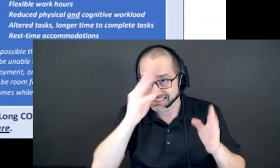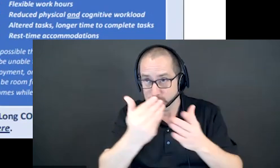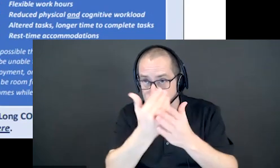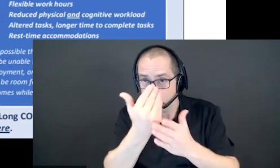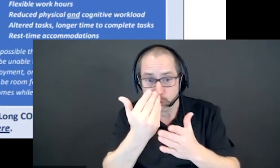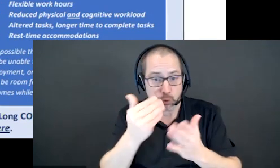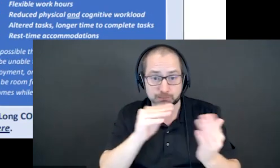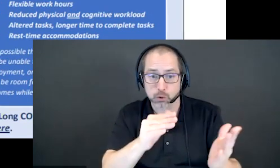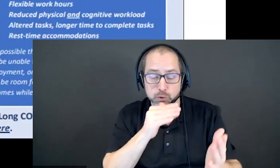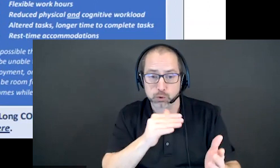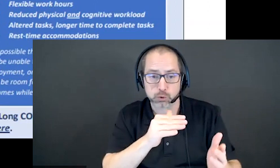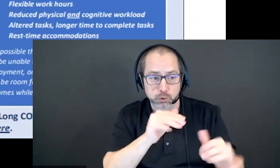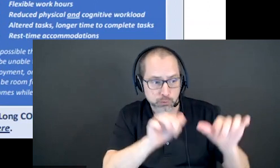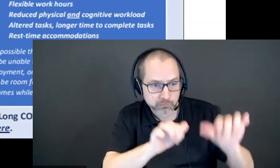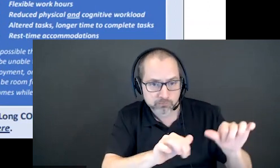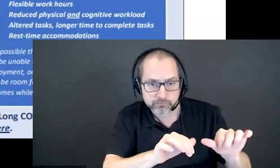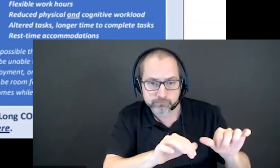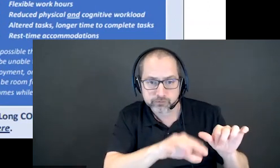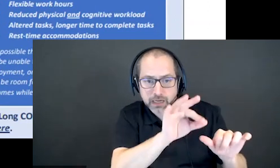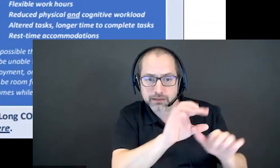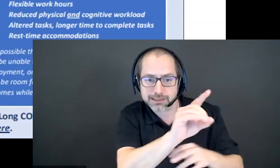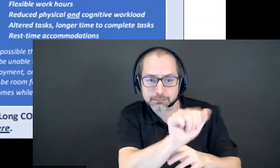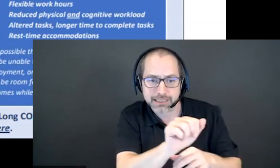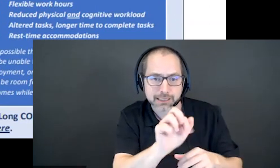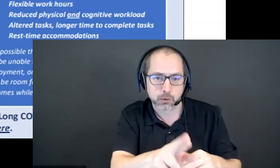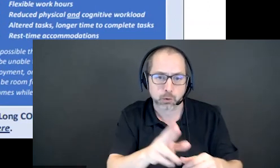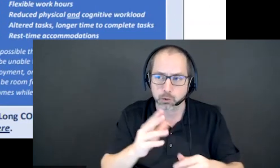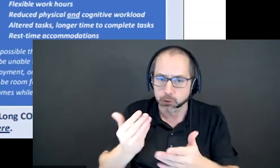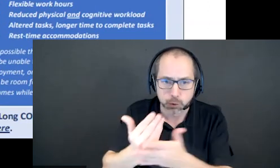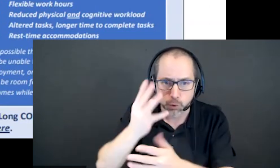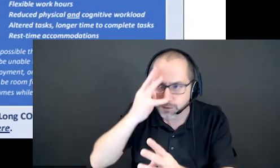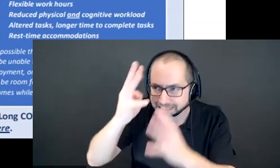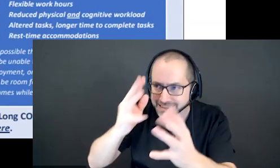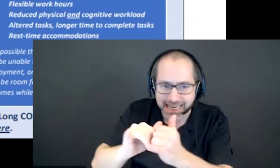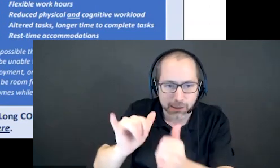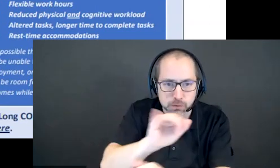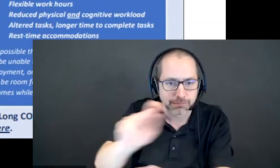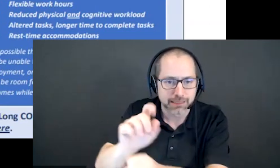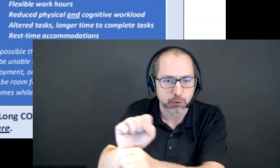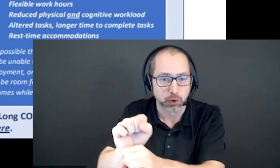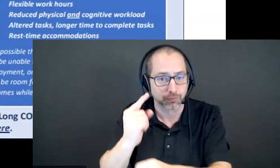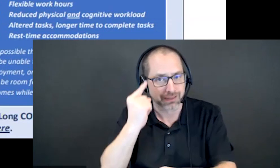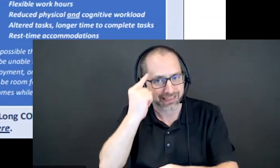to create accommodations for a return to work when we're considering episodic disability.